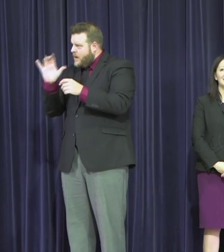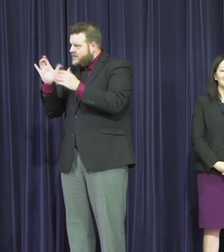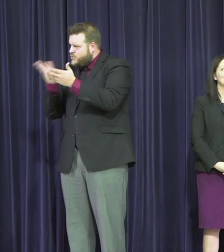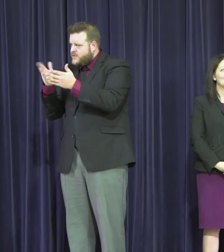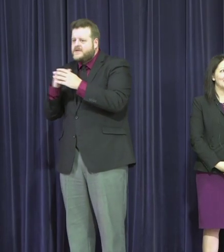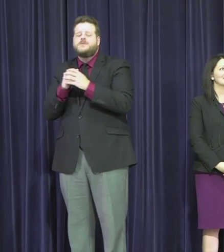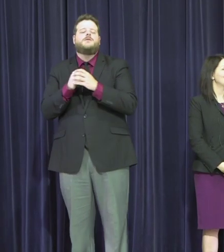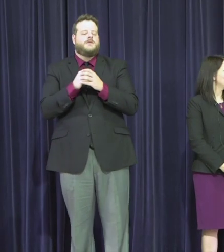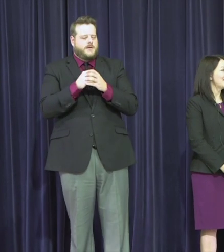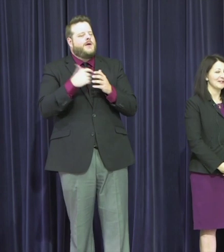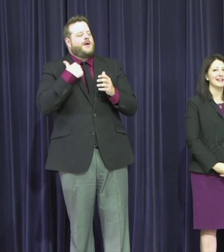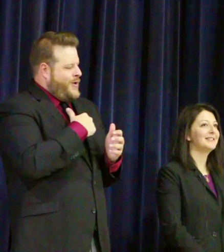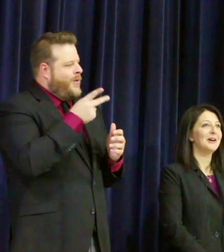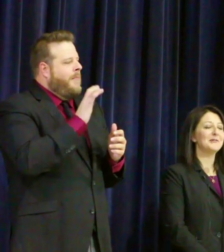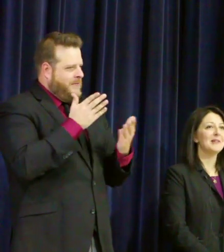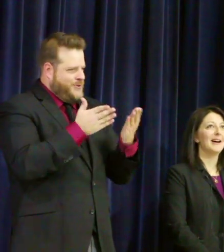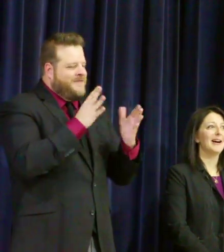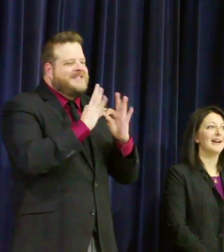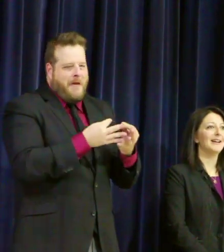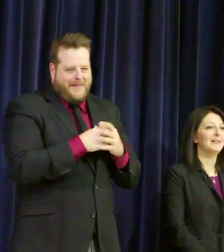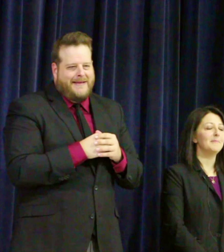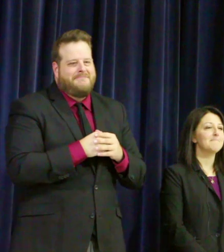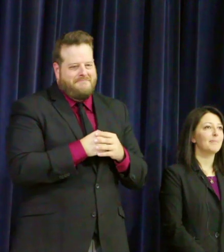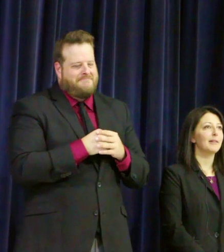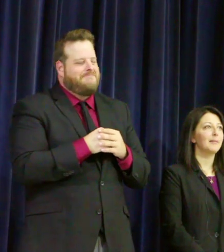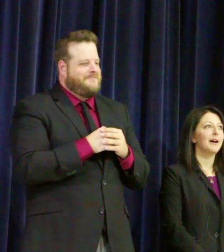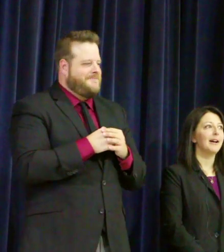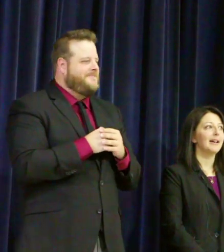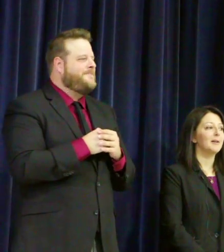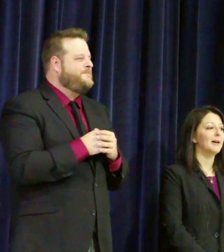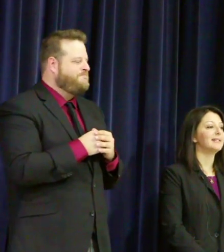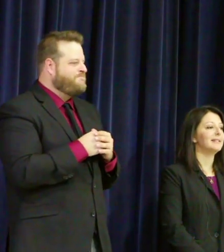We are a public service family.